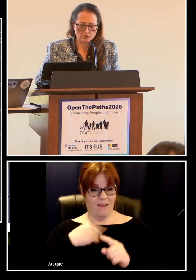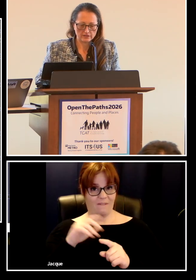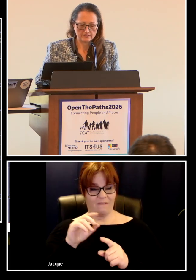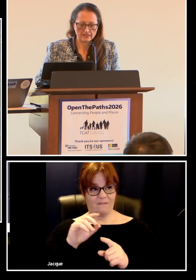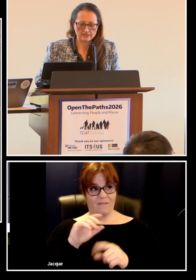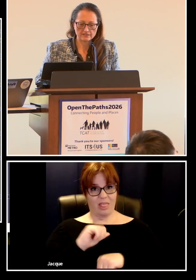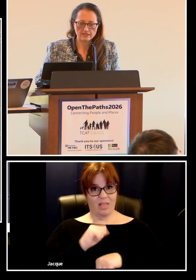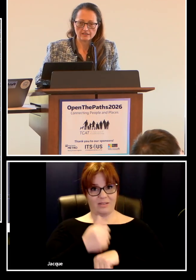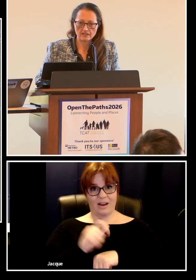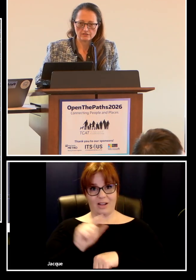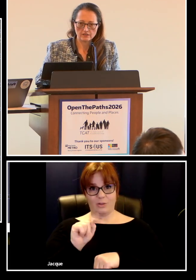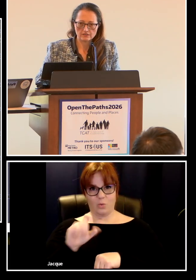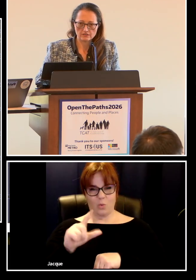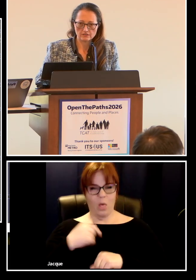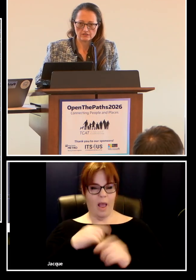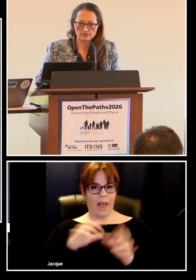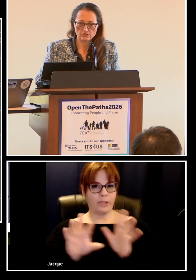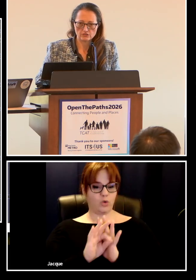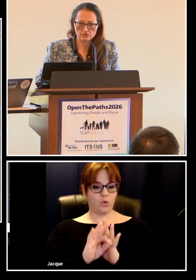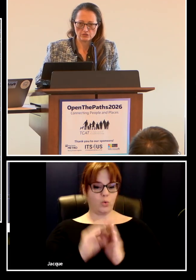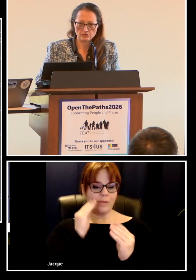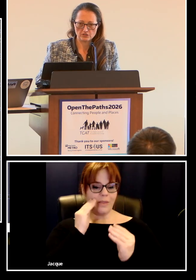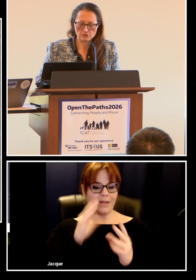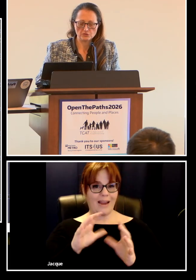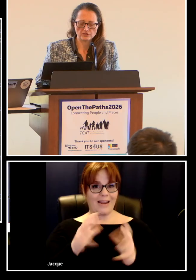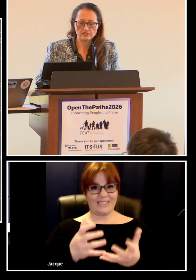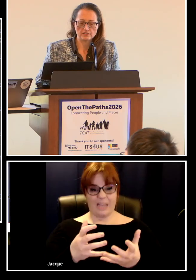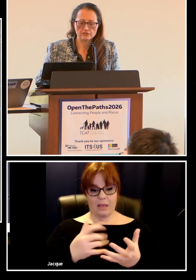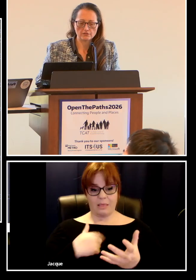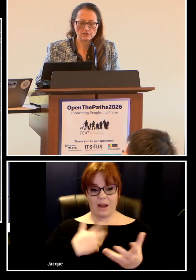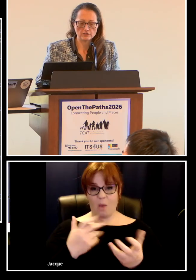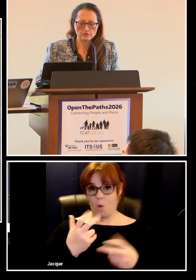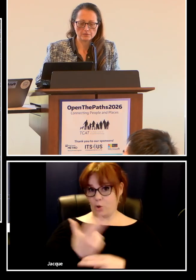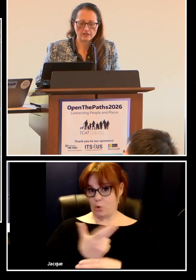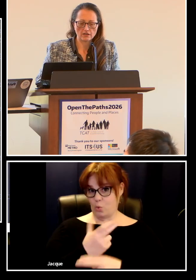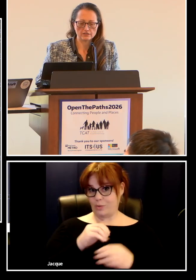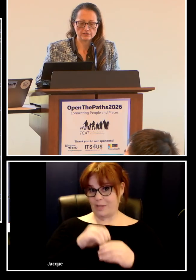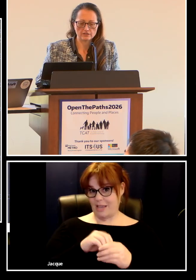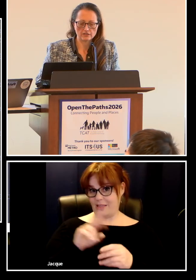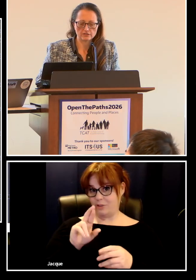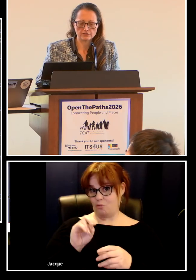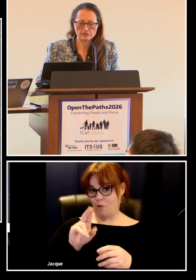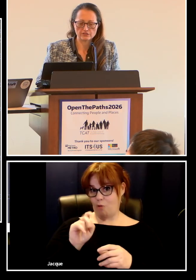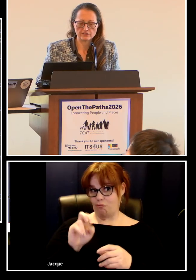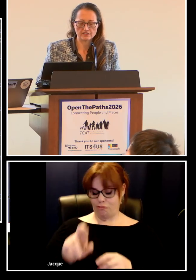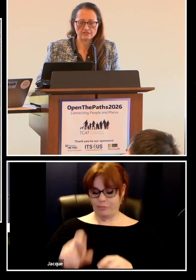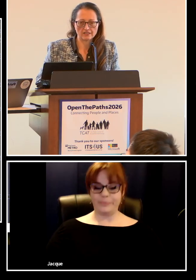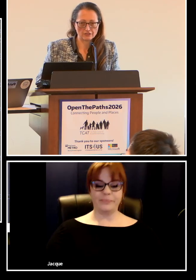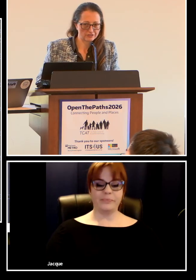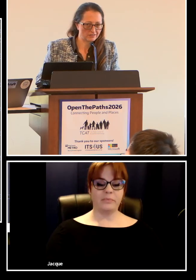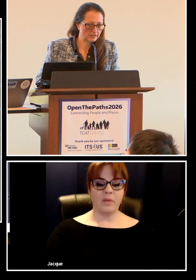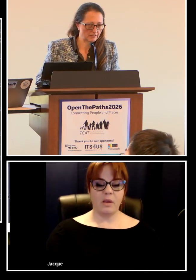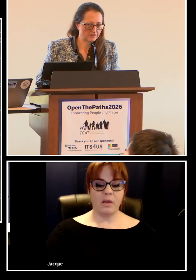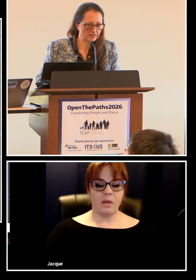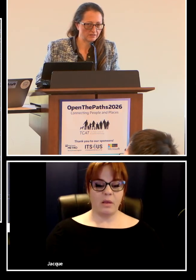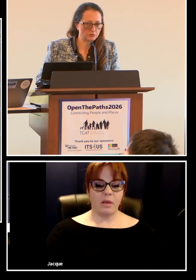what data set I want to use in this router, but I also get to search the extension data sets,